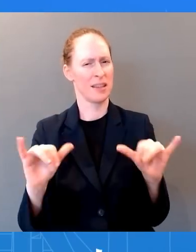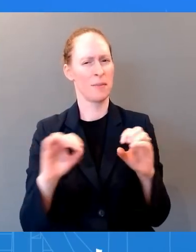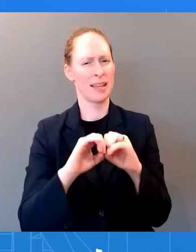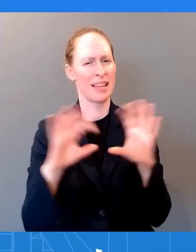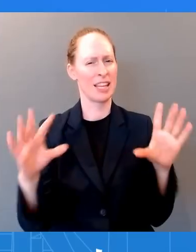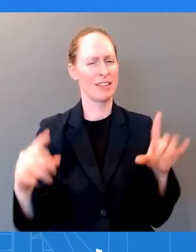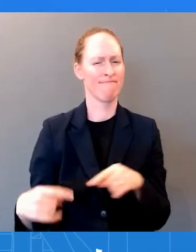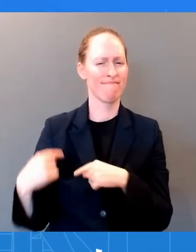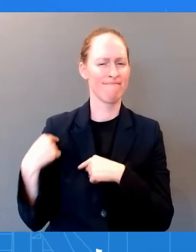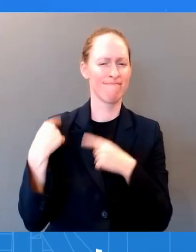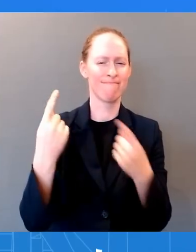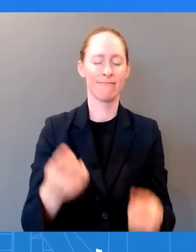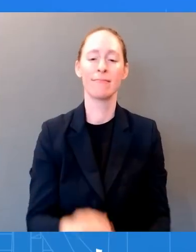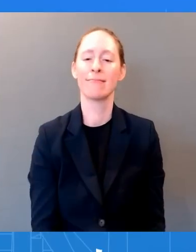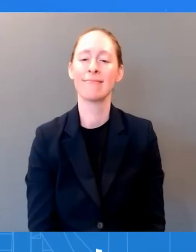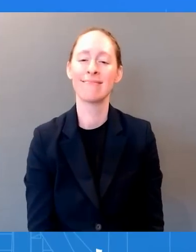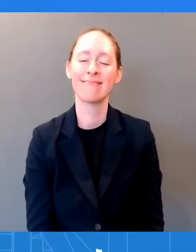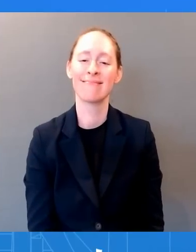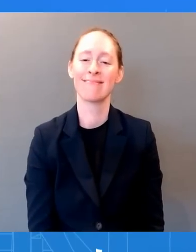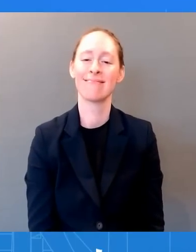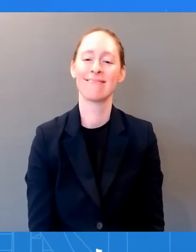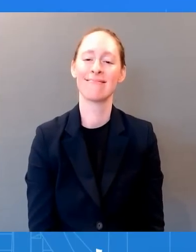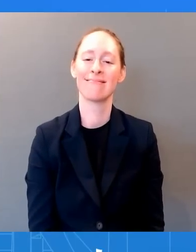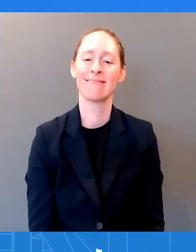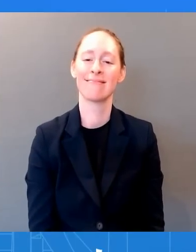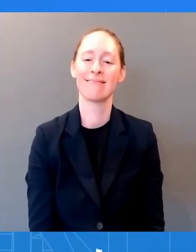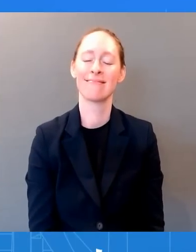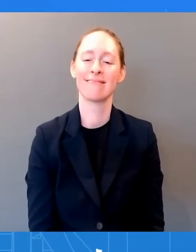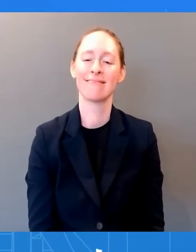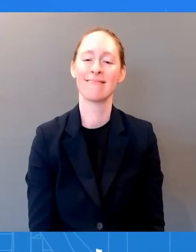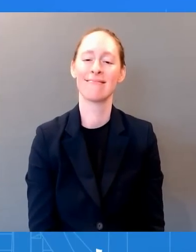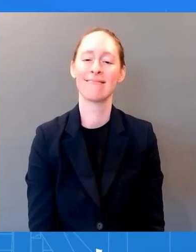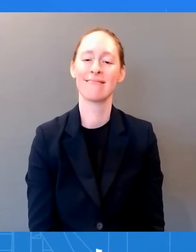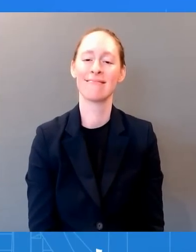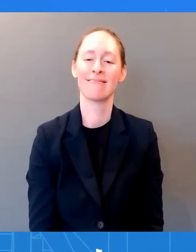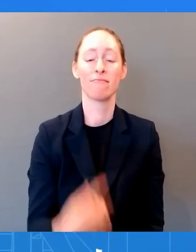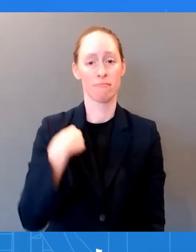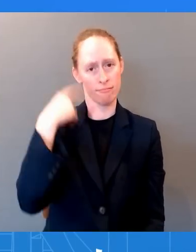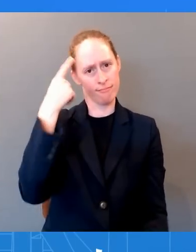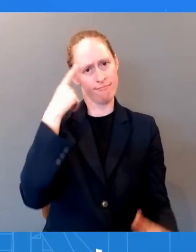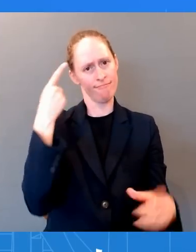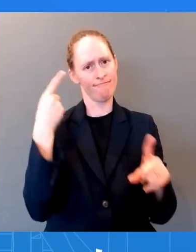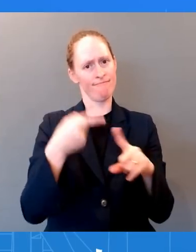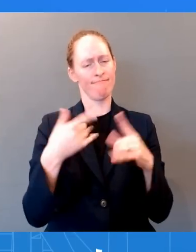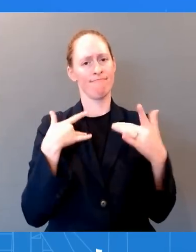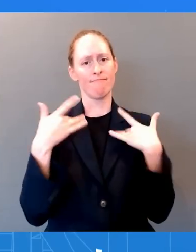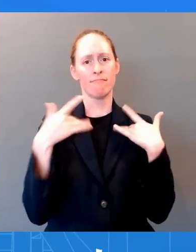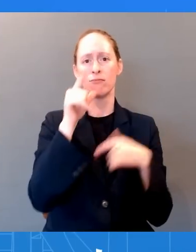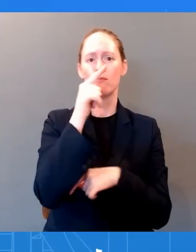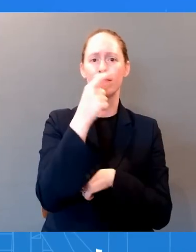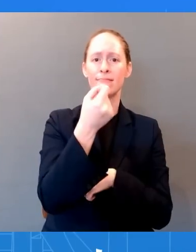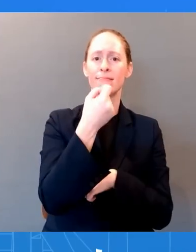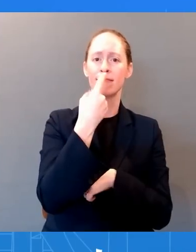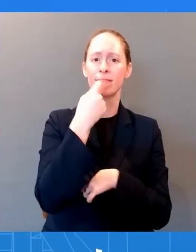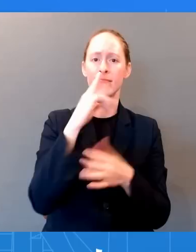when it comes to an overdose epidemic. You've heard the President talk about that. More than 100,000 lives lost in the --